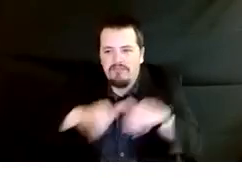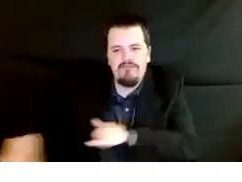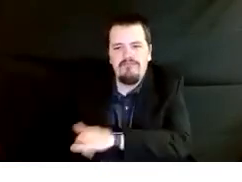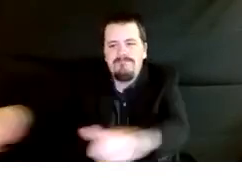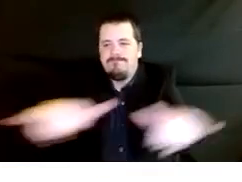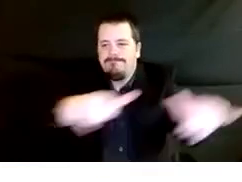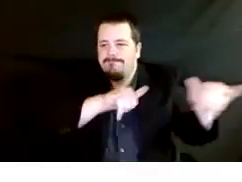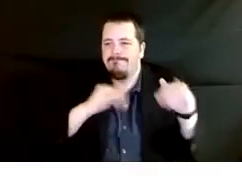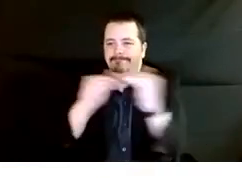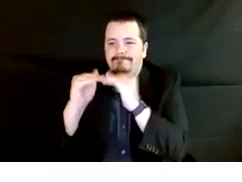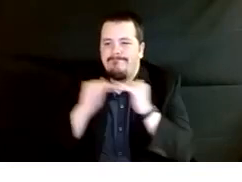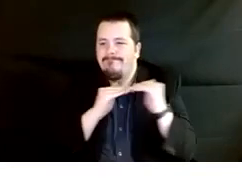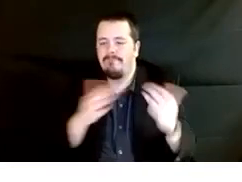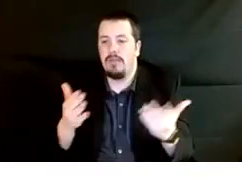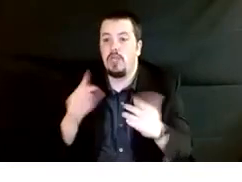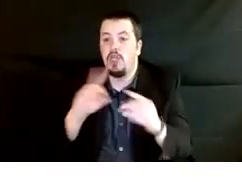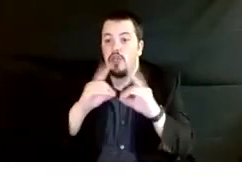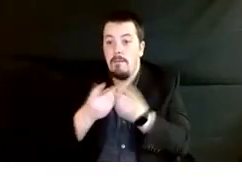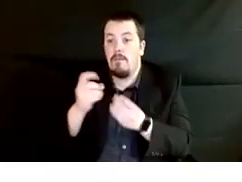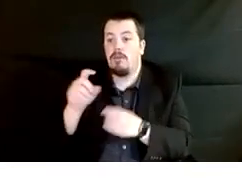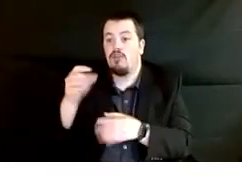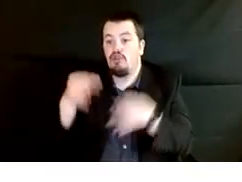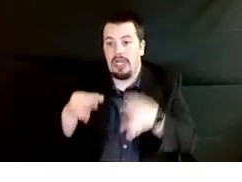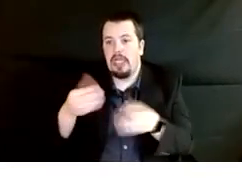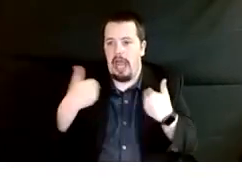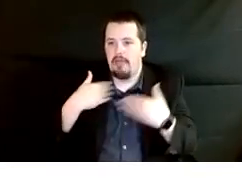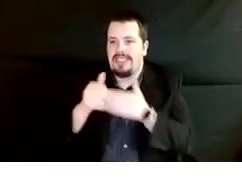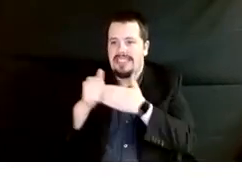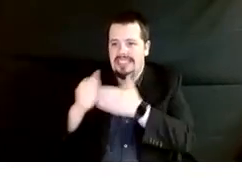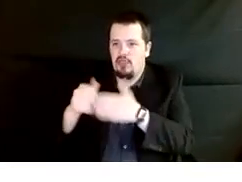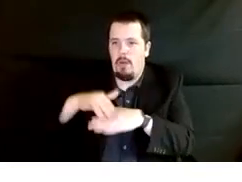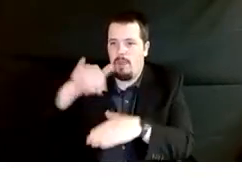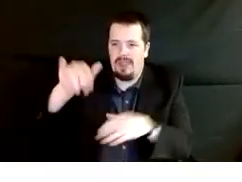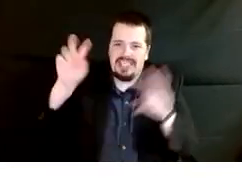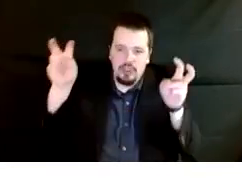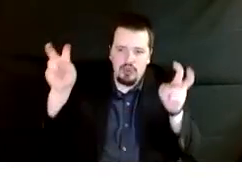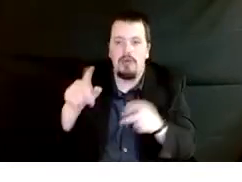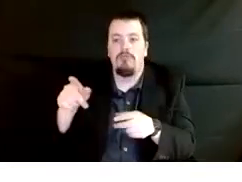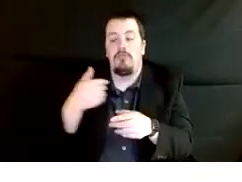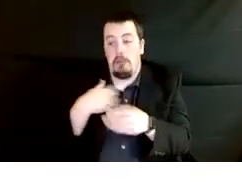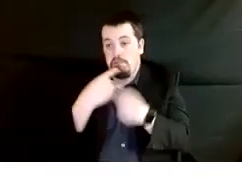of Justice is taking some leadership on this issue .. they've issued a statement fairly recently